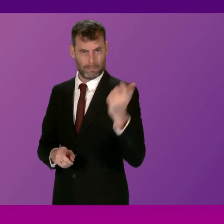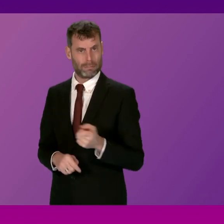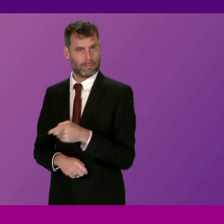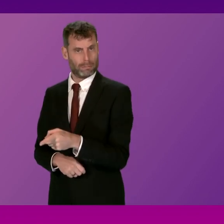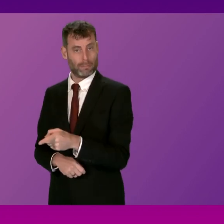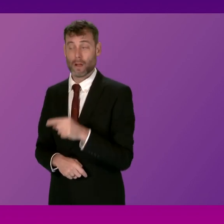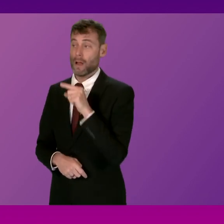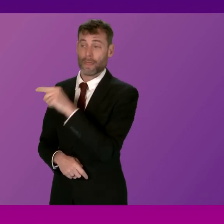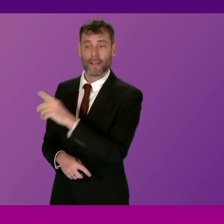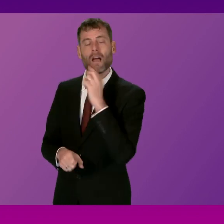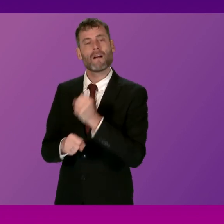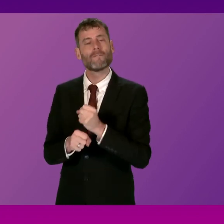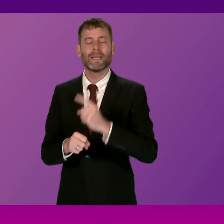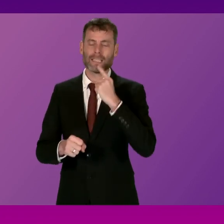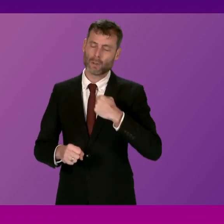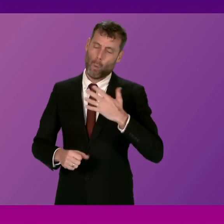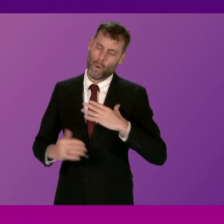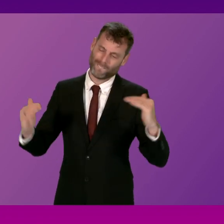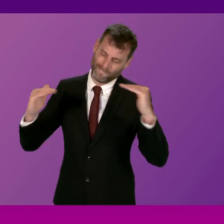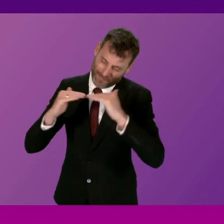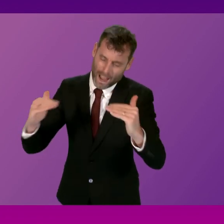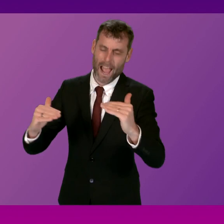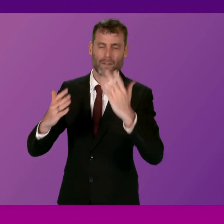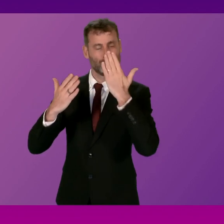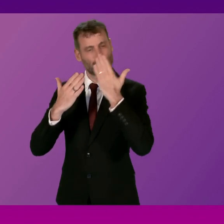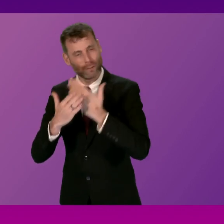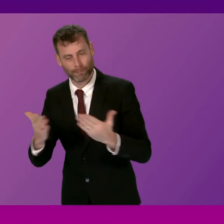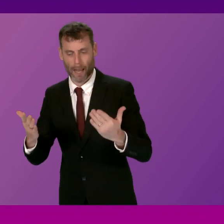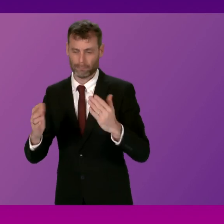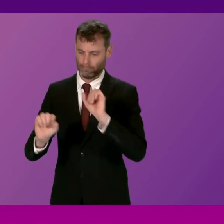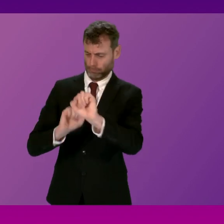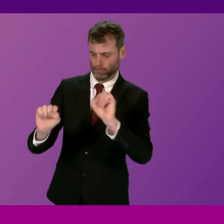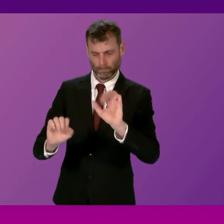The Government promised fairness, respect and dignity under the new arrangement, and we all signed up to it.